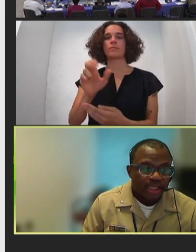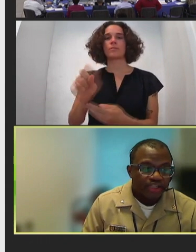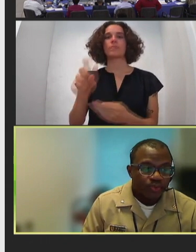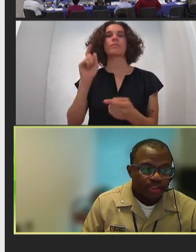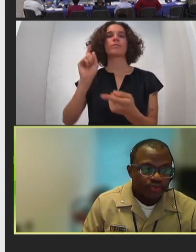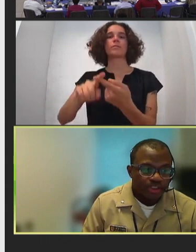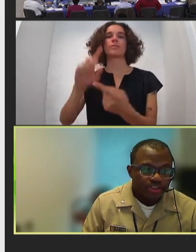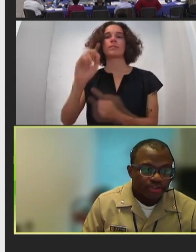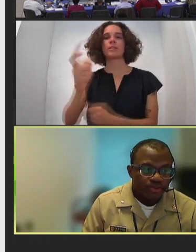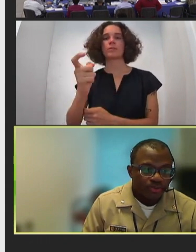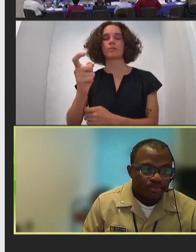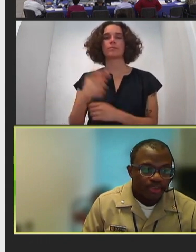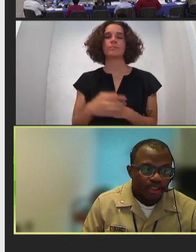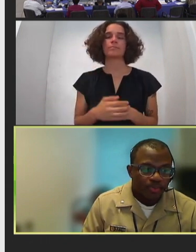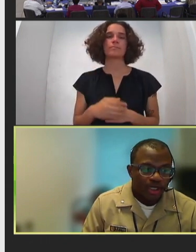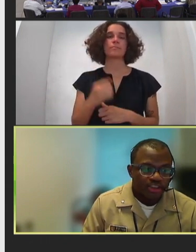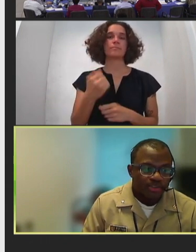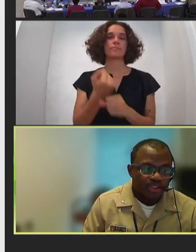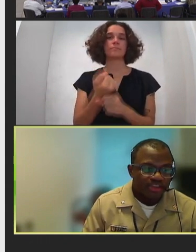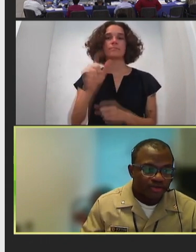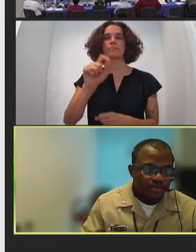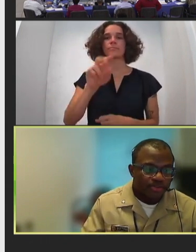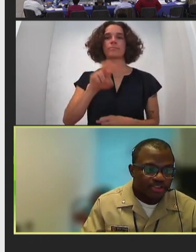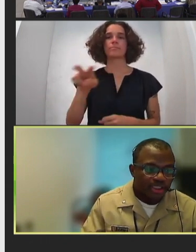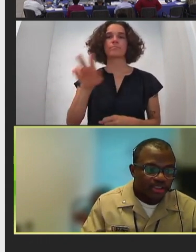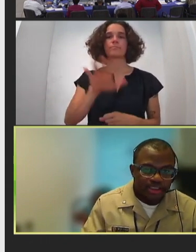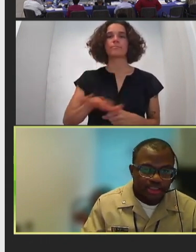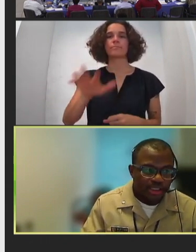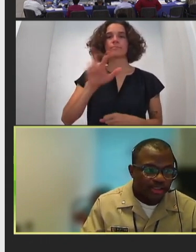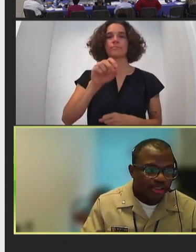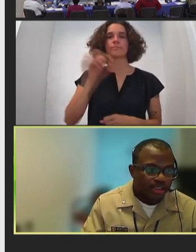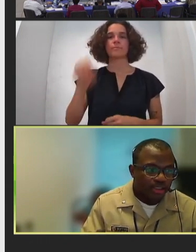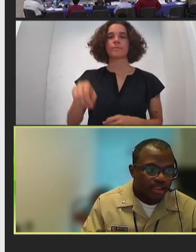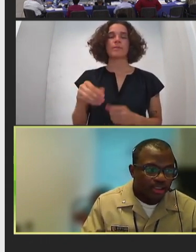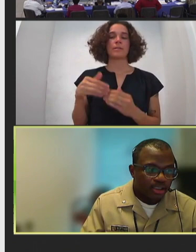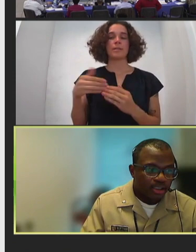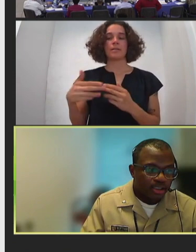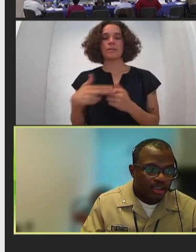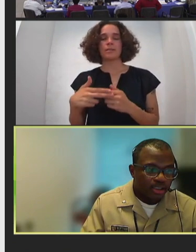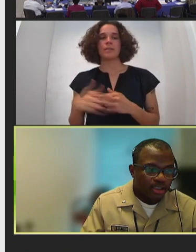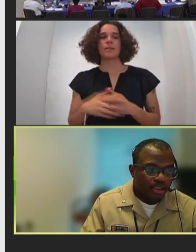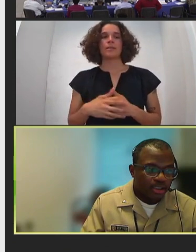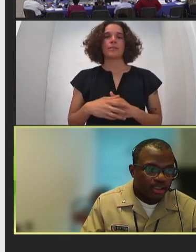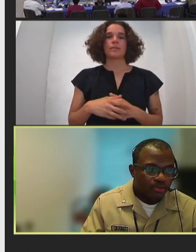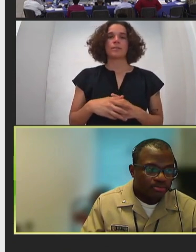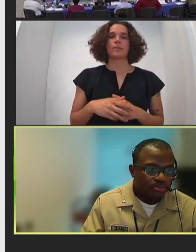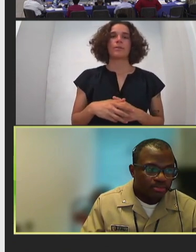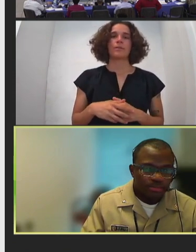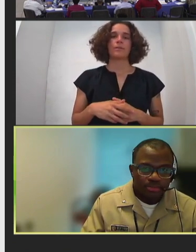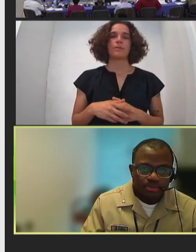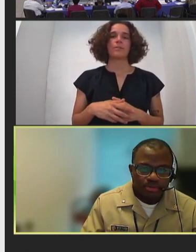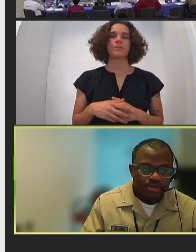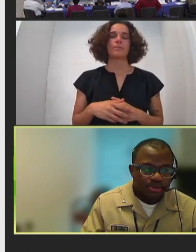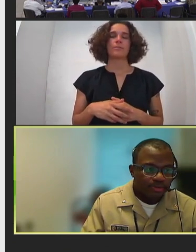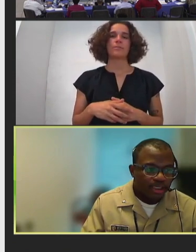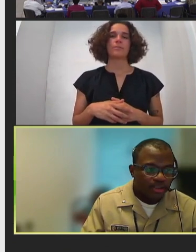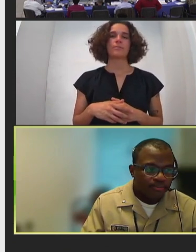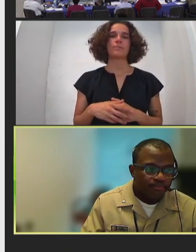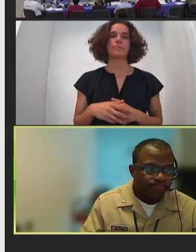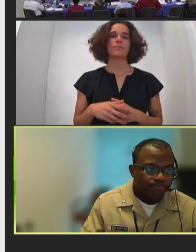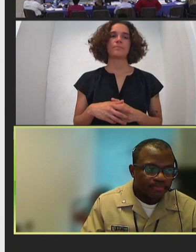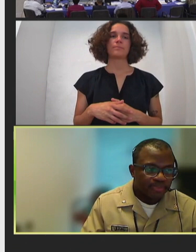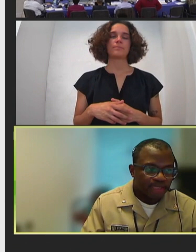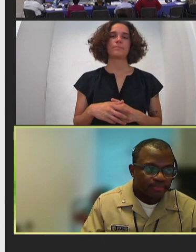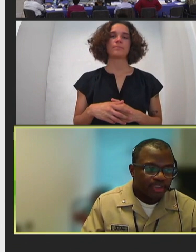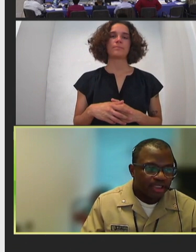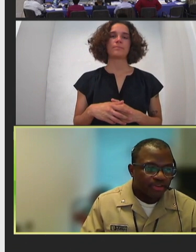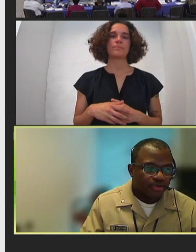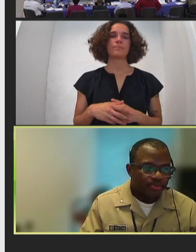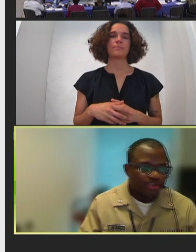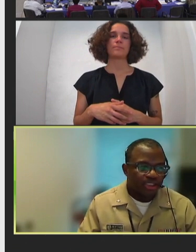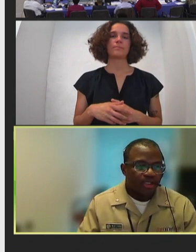In 2022, approximately 30 percent -- next slide, oh, yeah -- 30 percent of